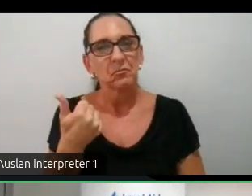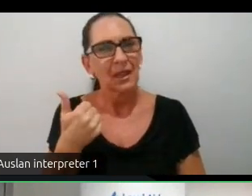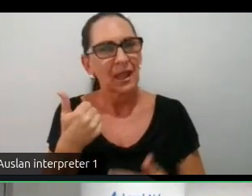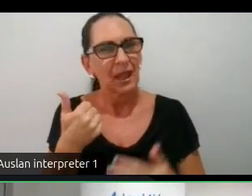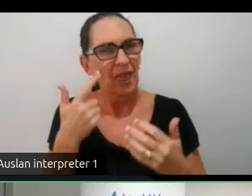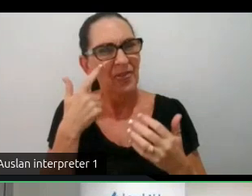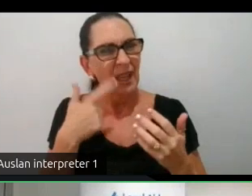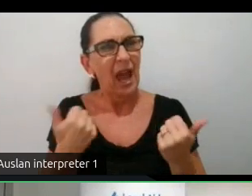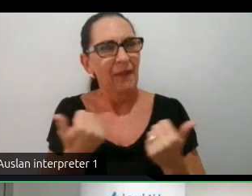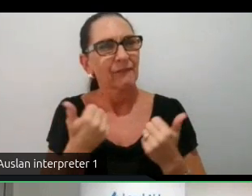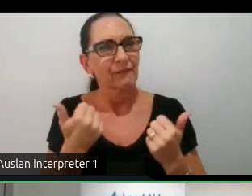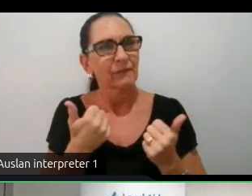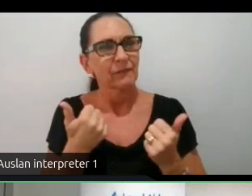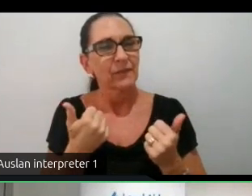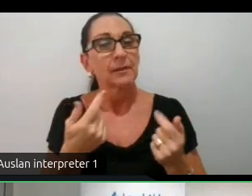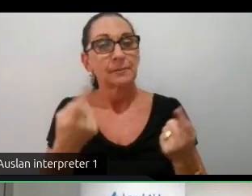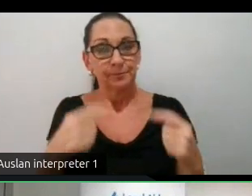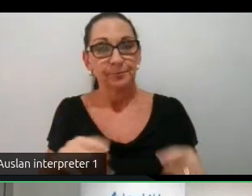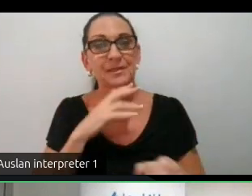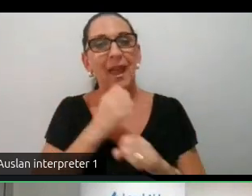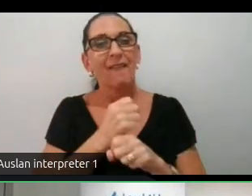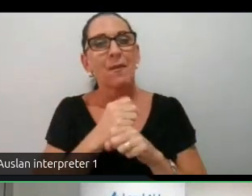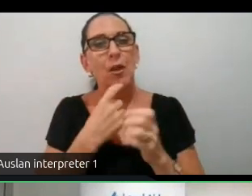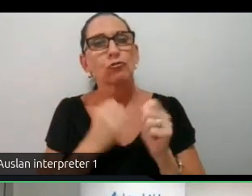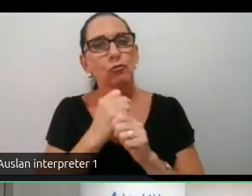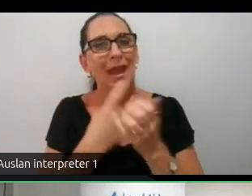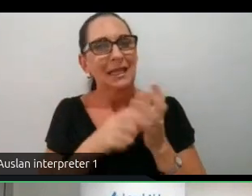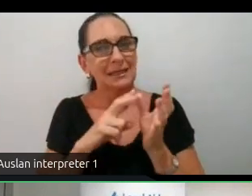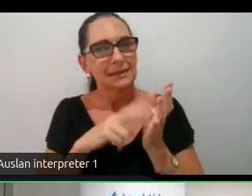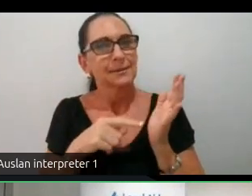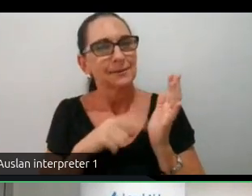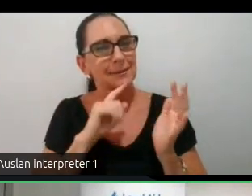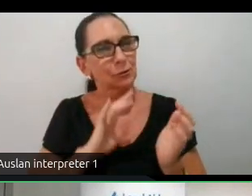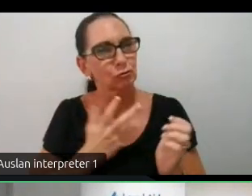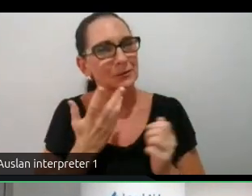I think we've covered that as well as we can. Government grants are another interesting one.